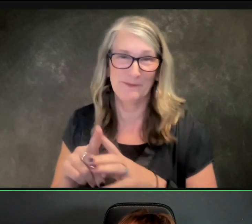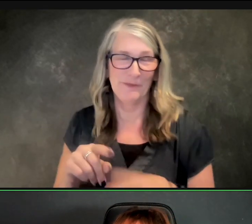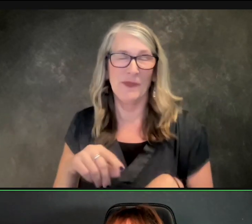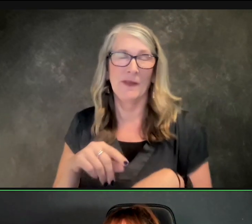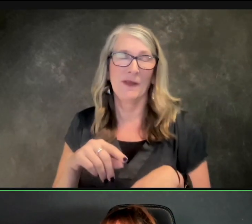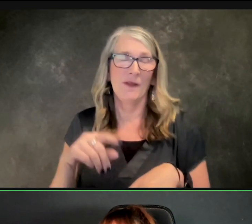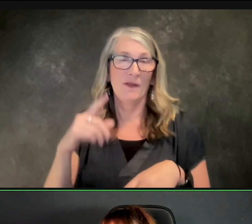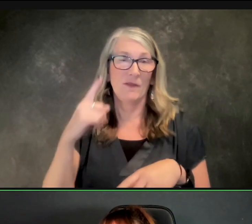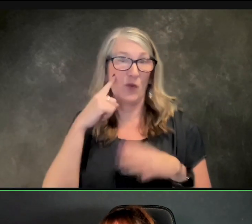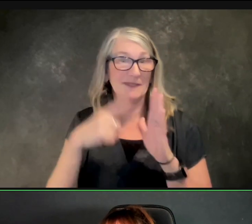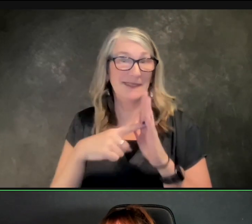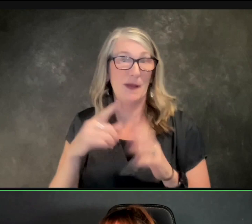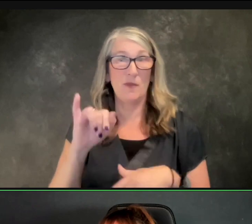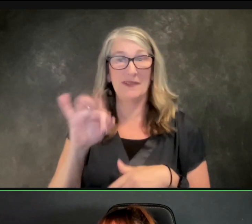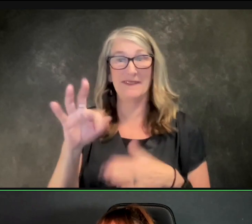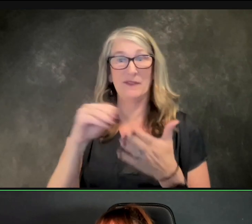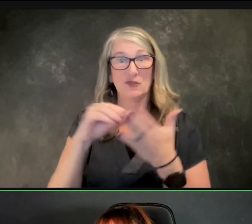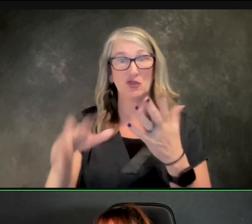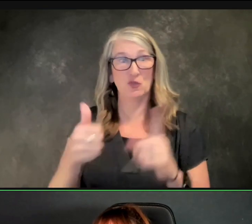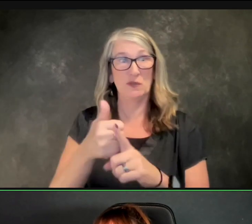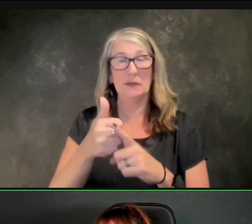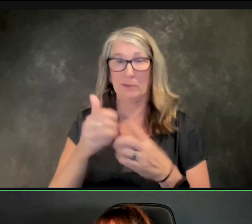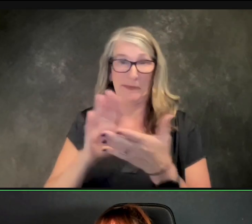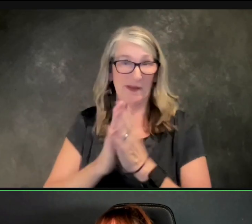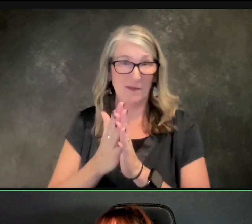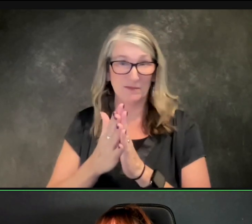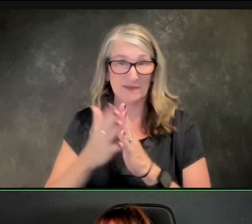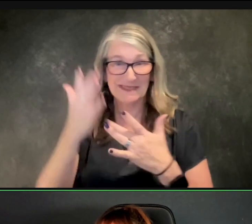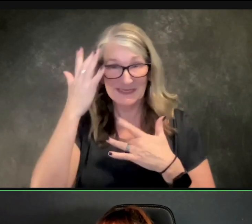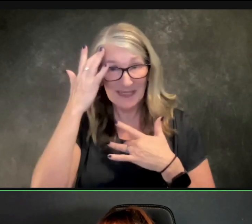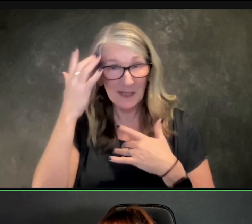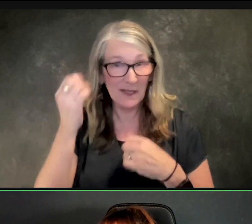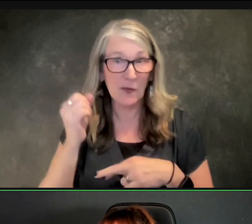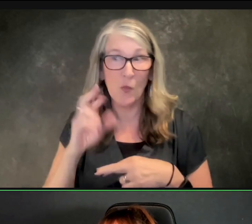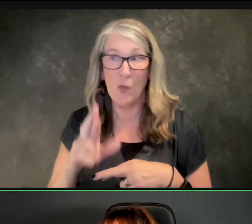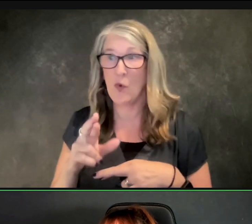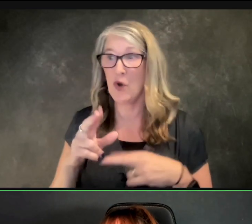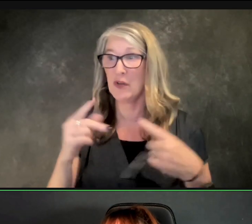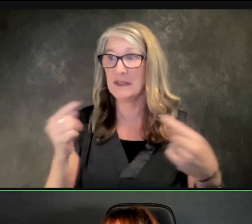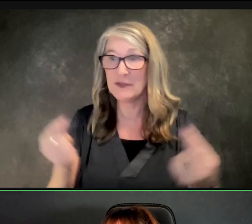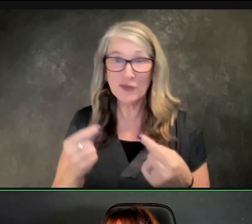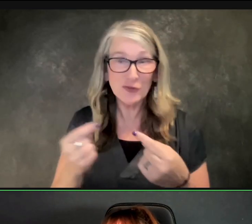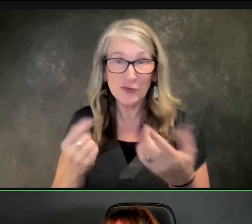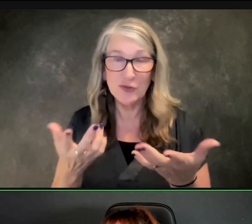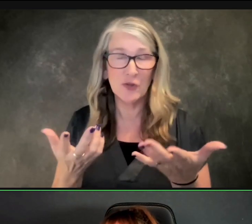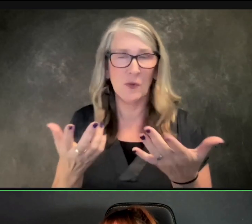You also want to plan for emergencies. I'll let you know from my experience, emergencies do happen.